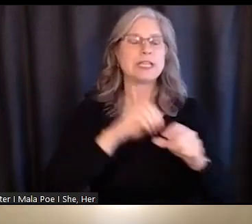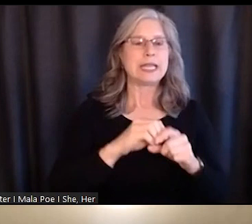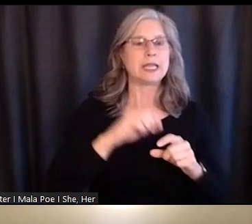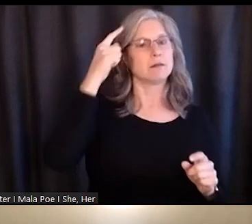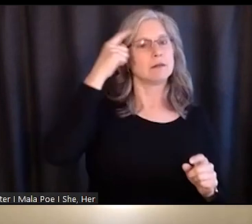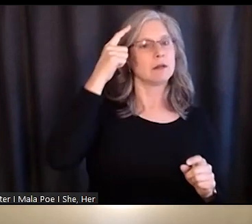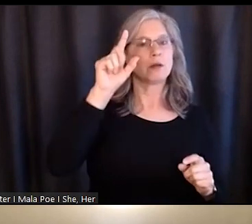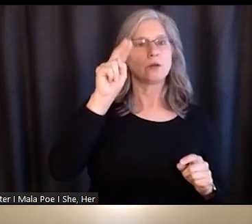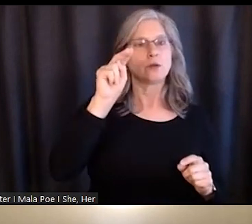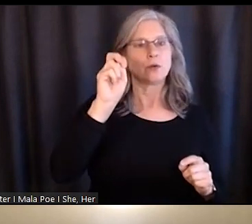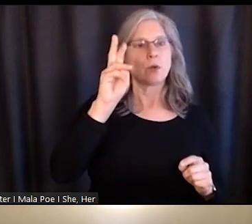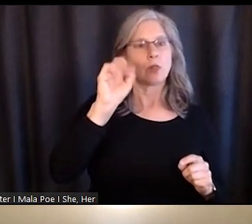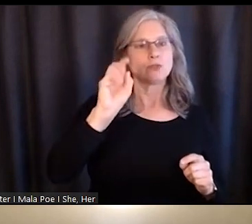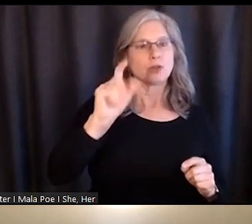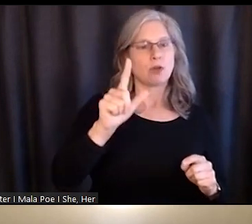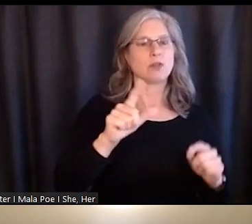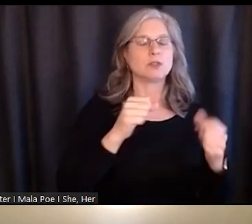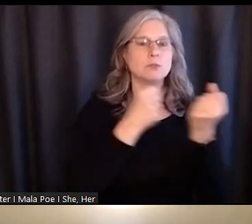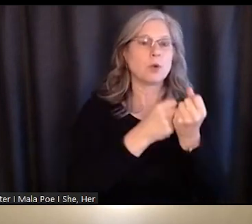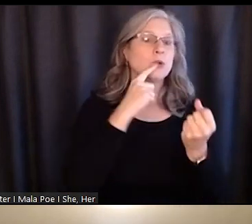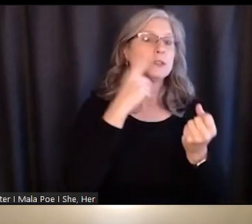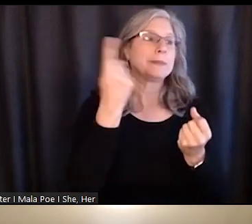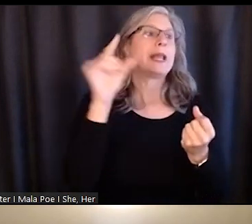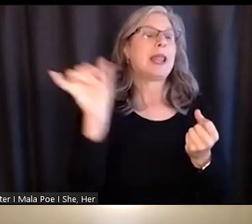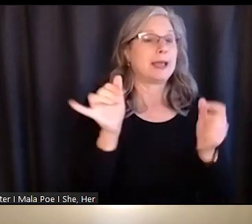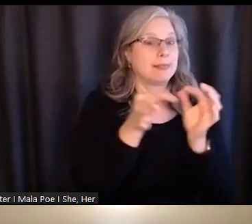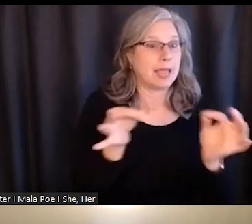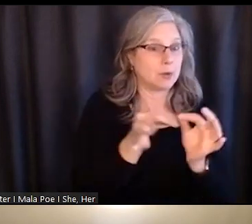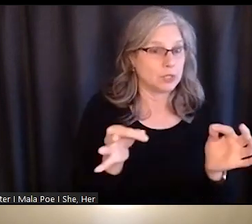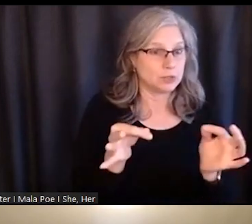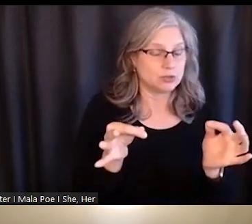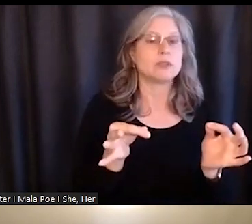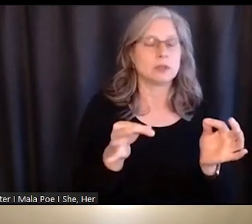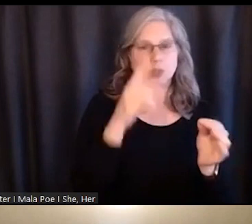support for something like language, which would also rear its head at the cognitive level.